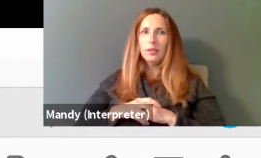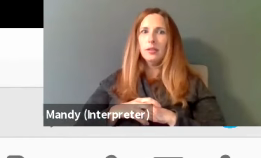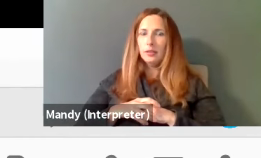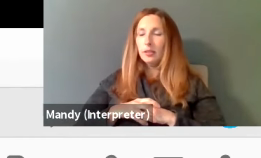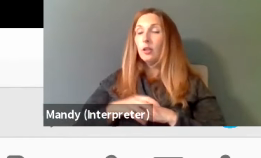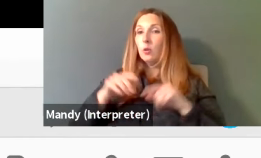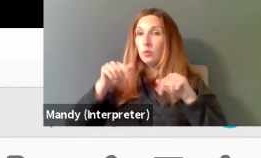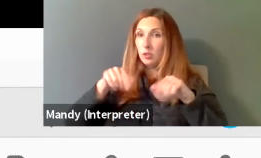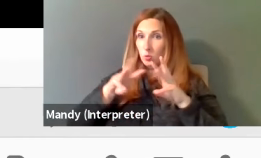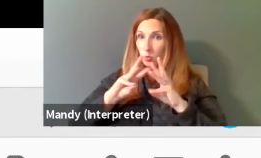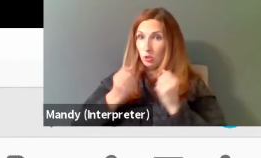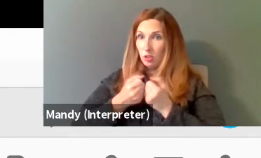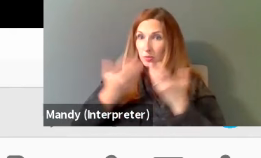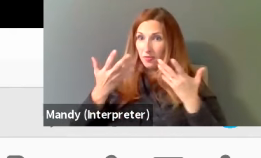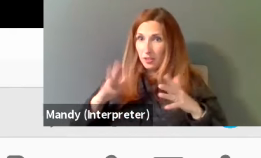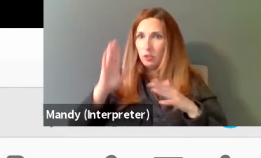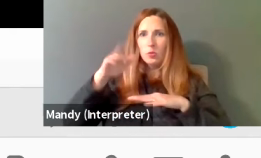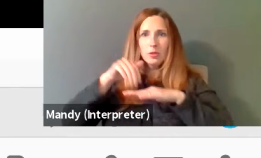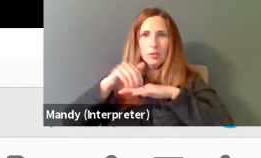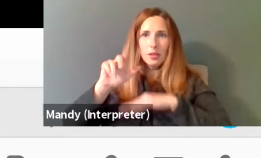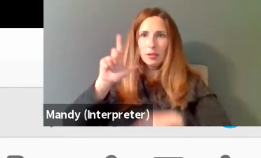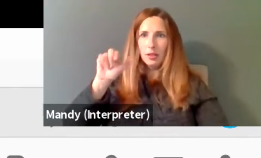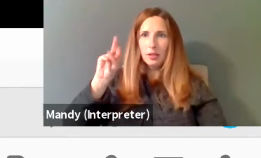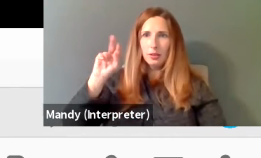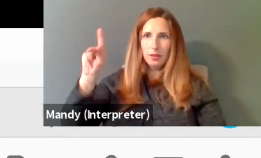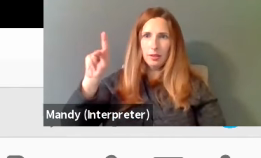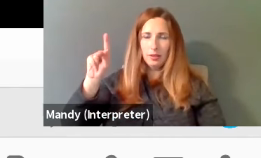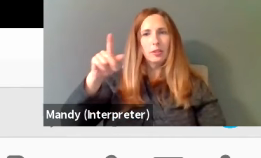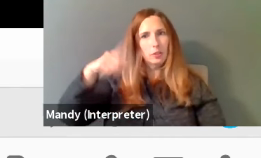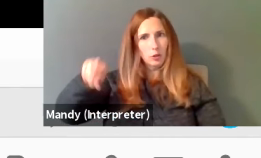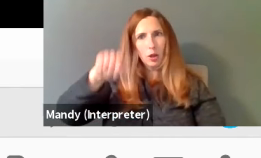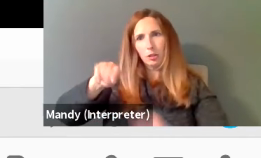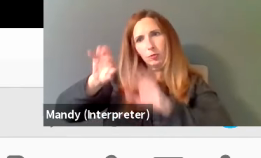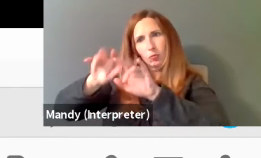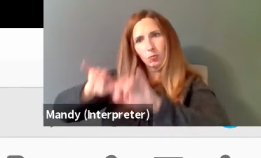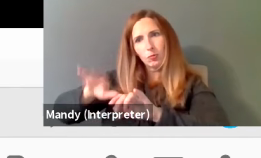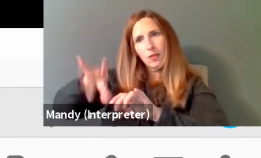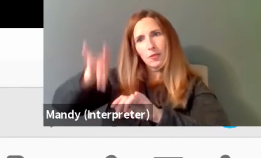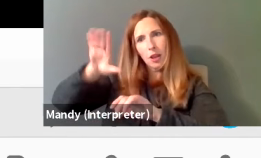we're going to send you some links where you can actually go in and find your own local data.